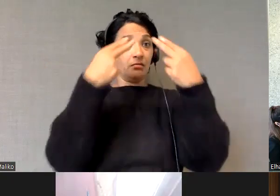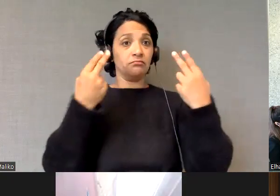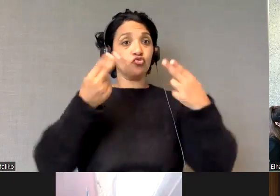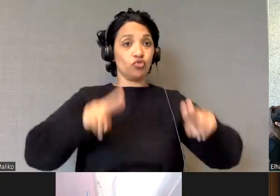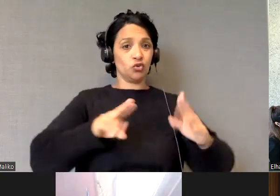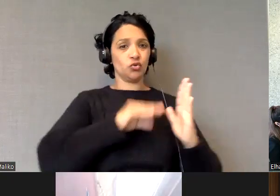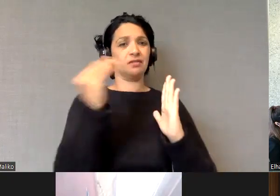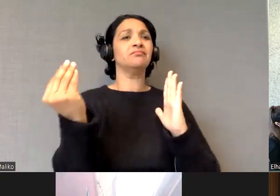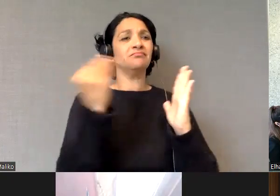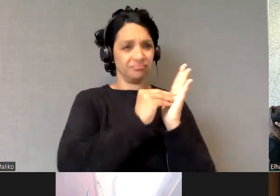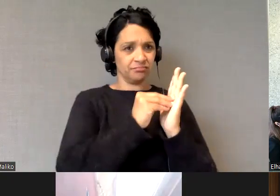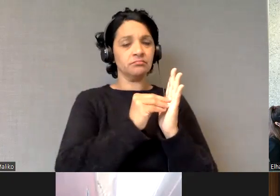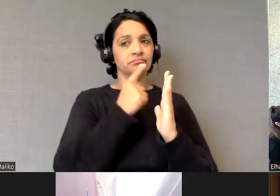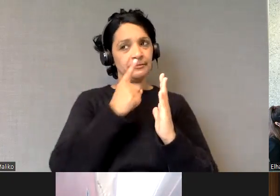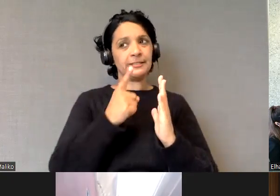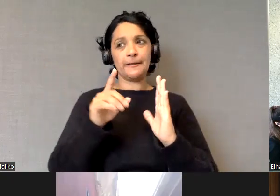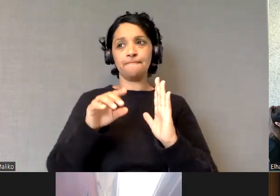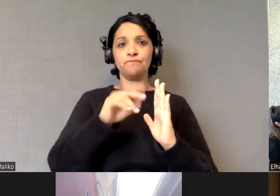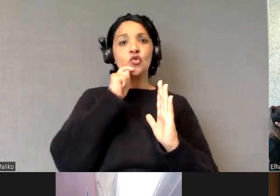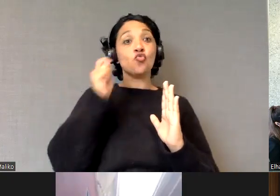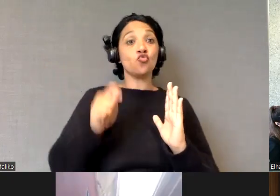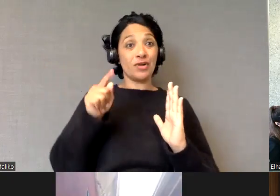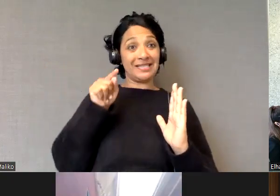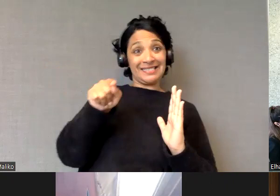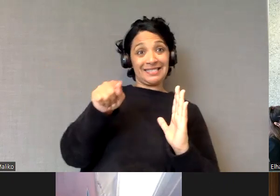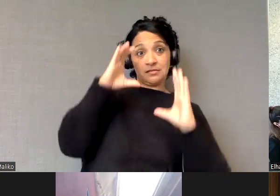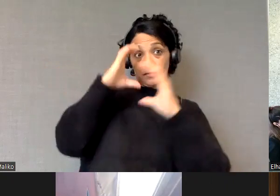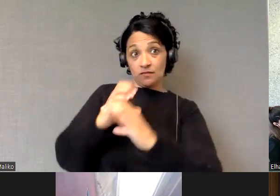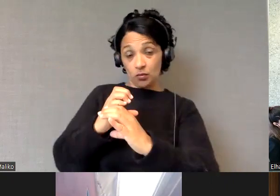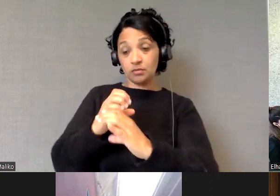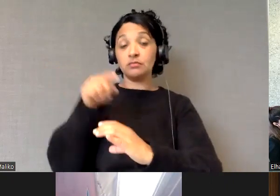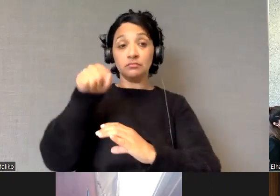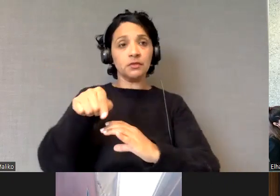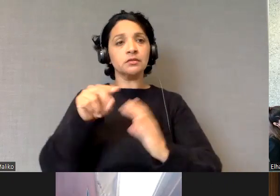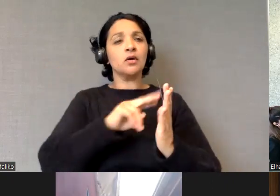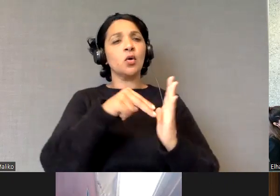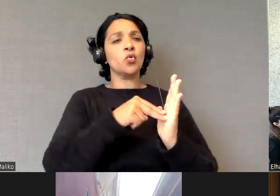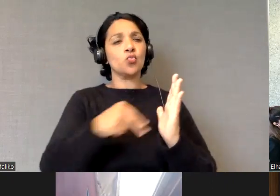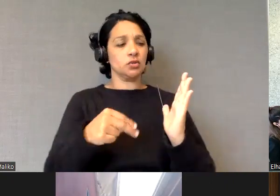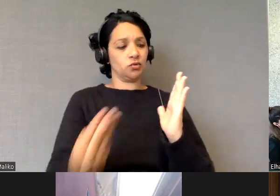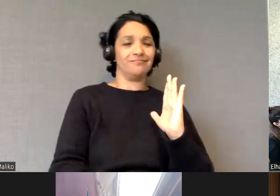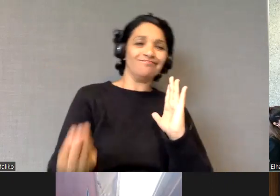Ukraine which recently did integrate that Security Council Resolution language into